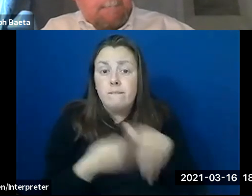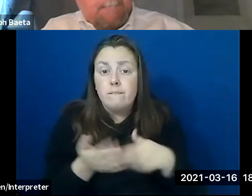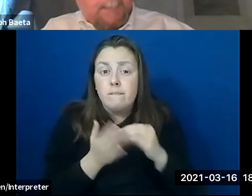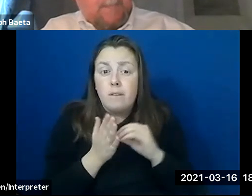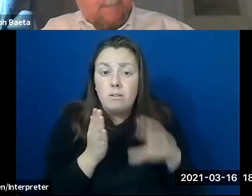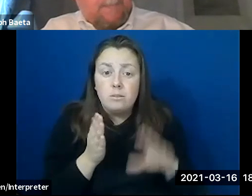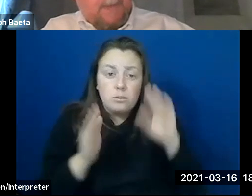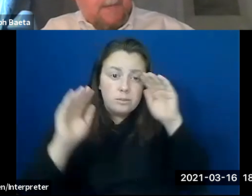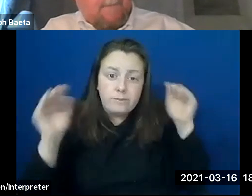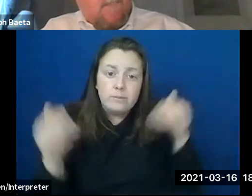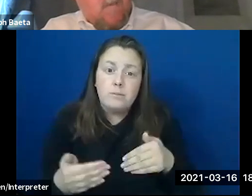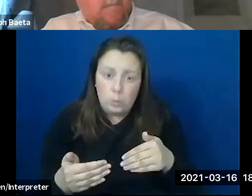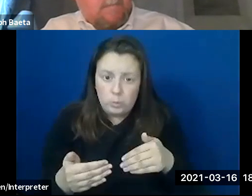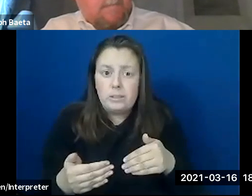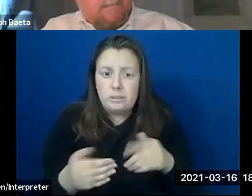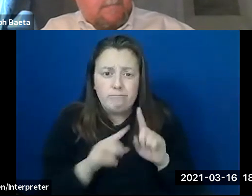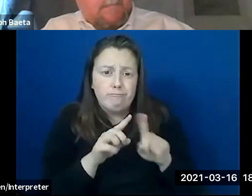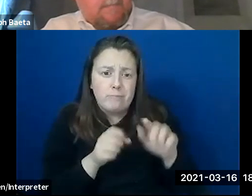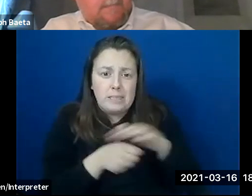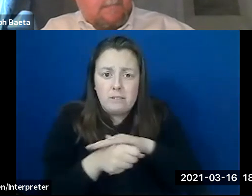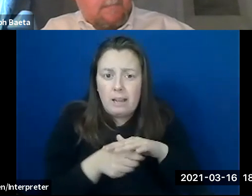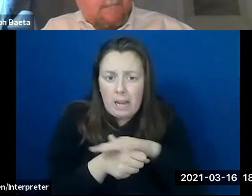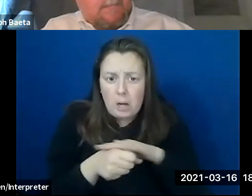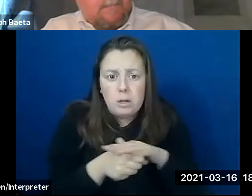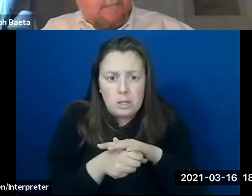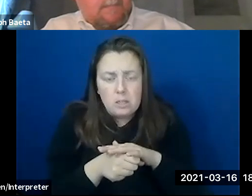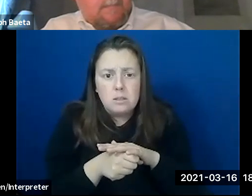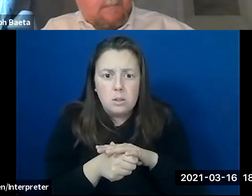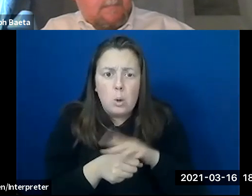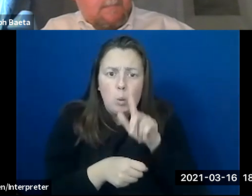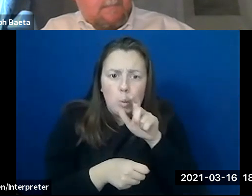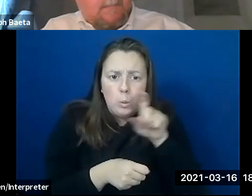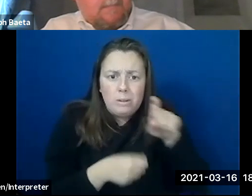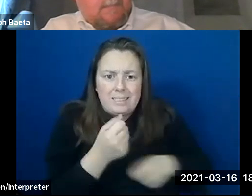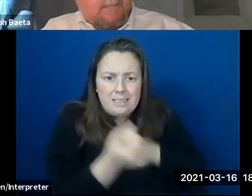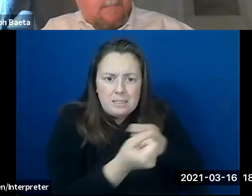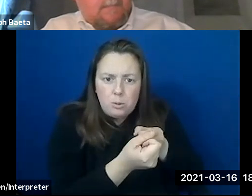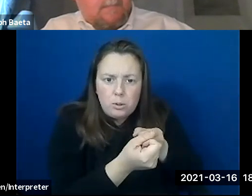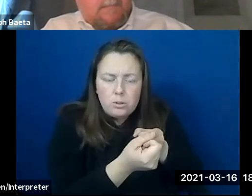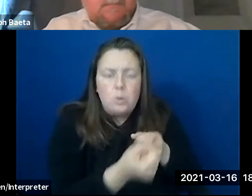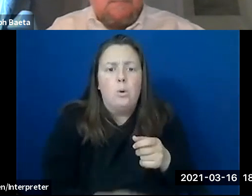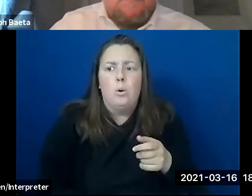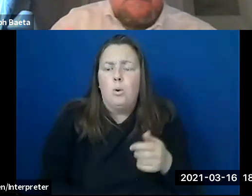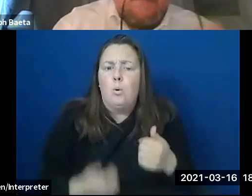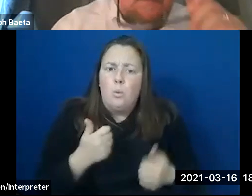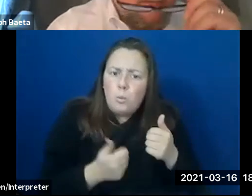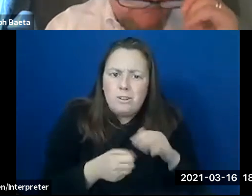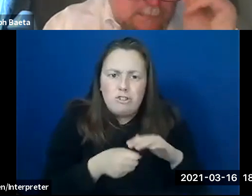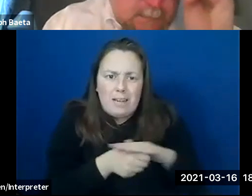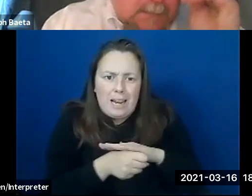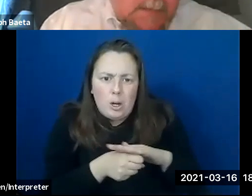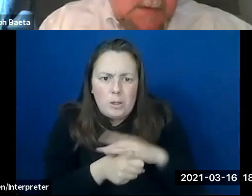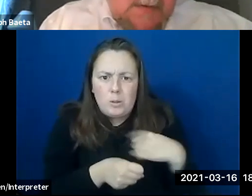Jennifer ONeill: Where are those areas that may need some intervention when they return to school and where are those areas that we can foster and enrich because perhaps.